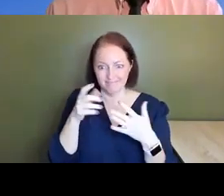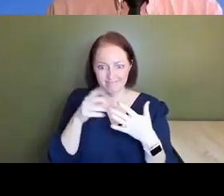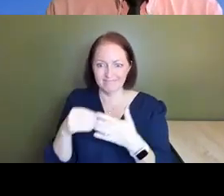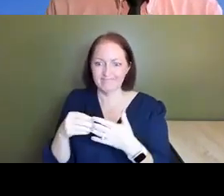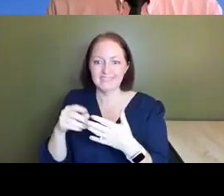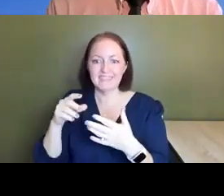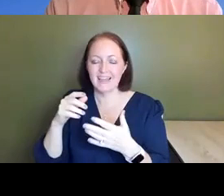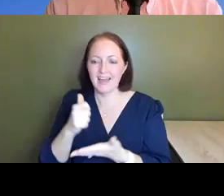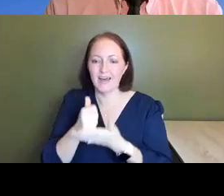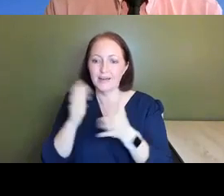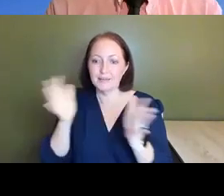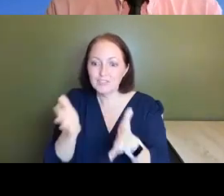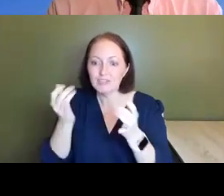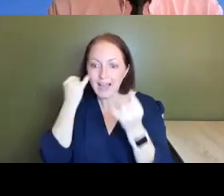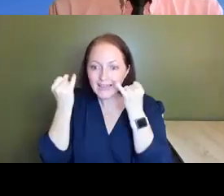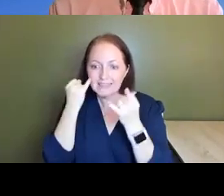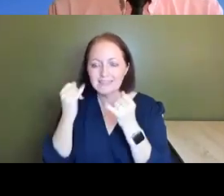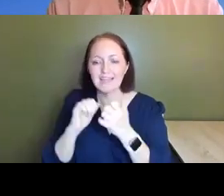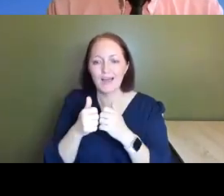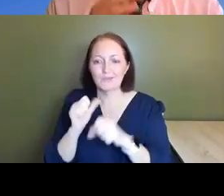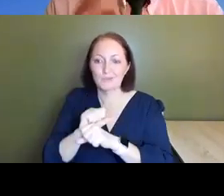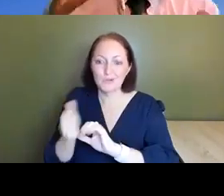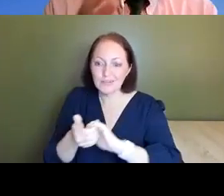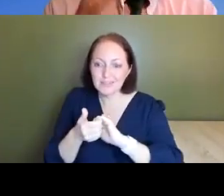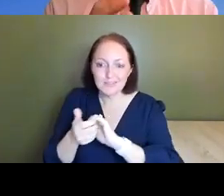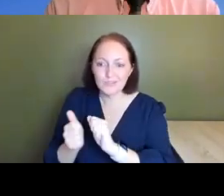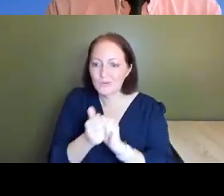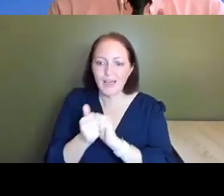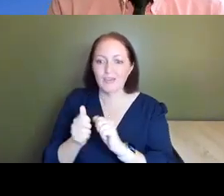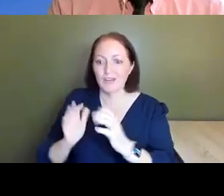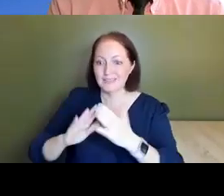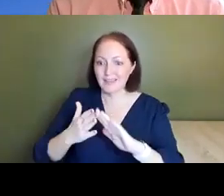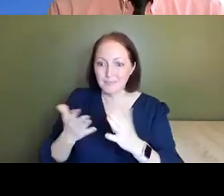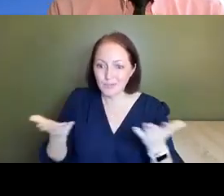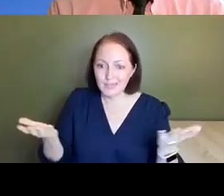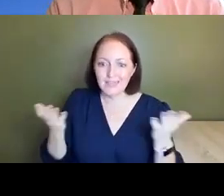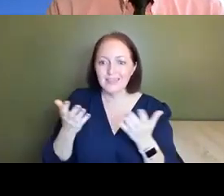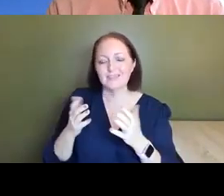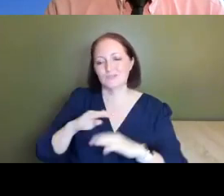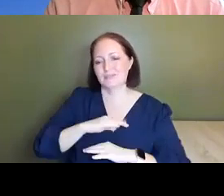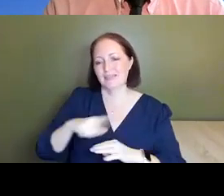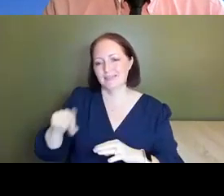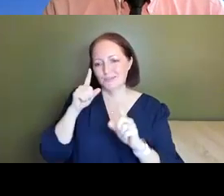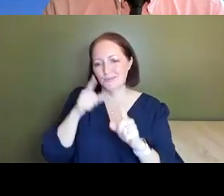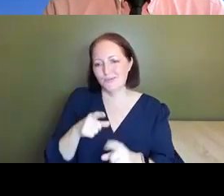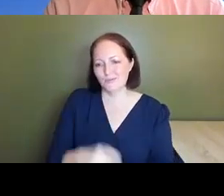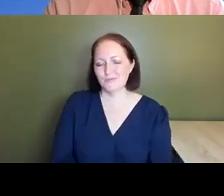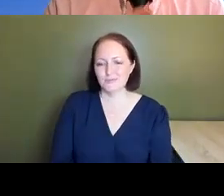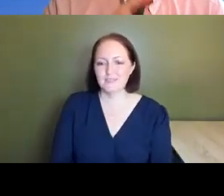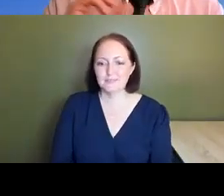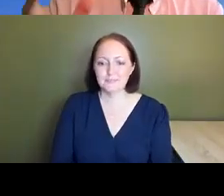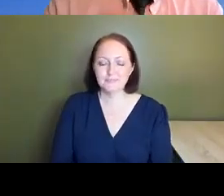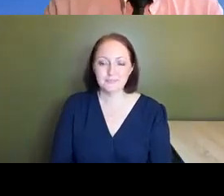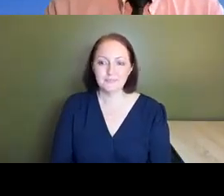generate ideas around how to work together as a community to meet these goals. We’ll